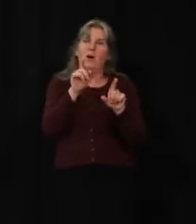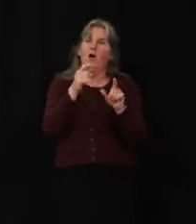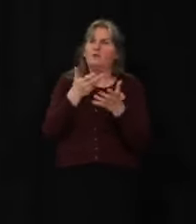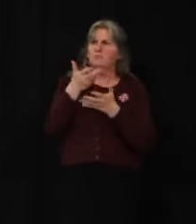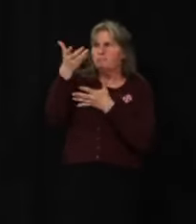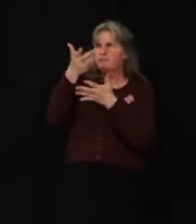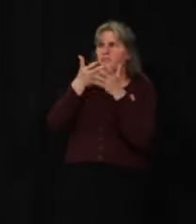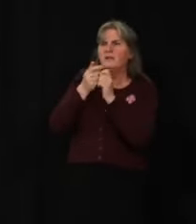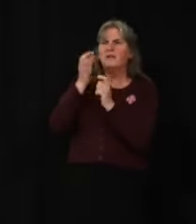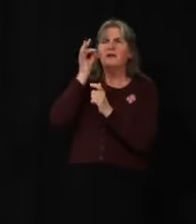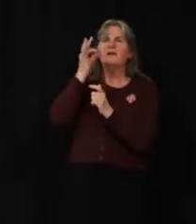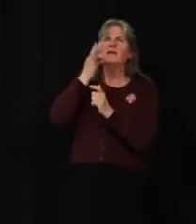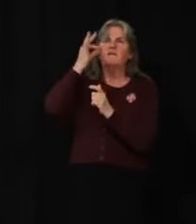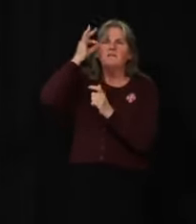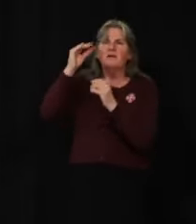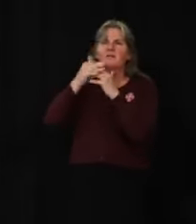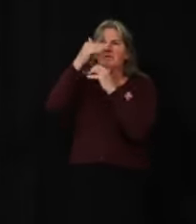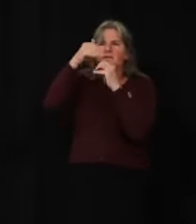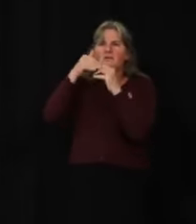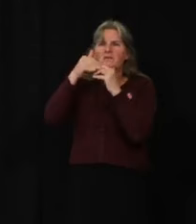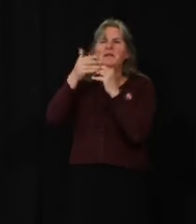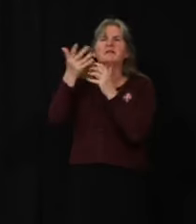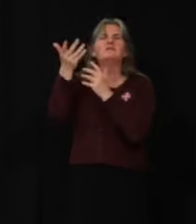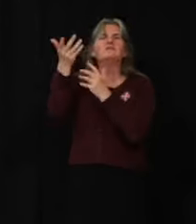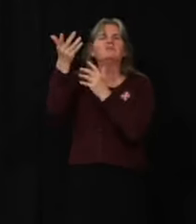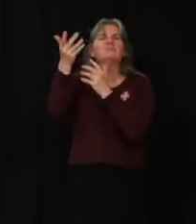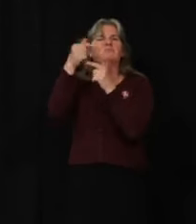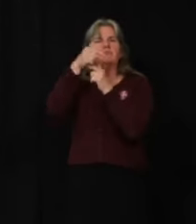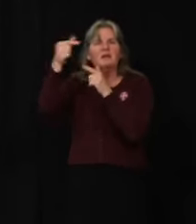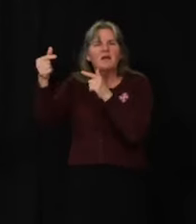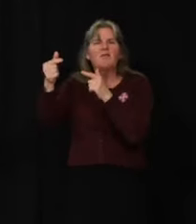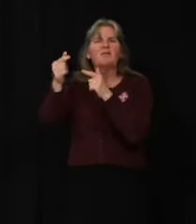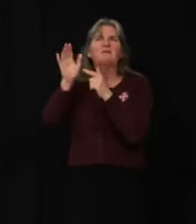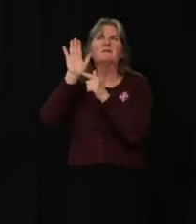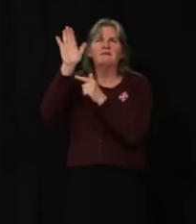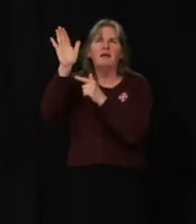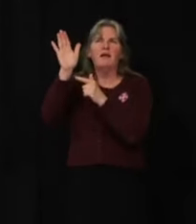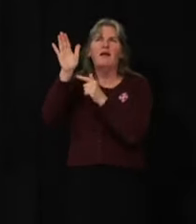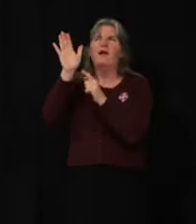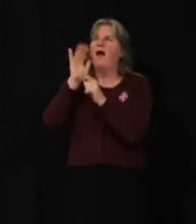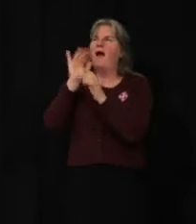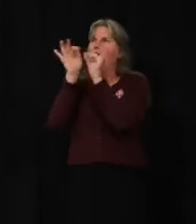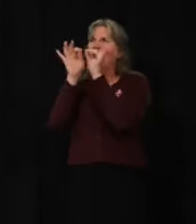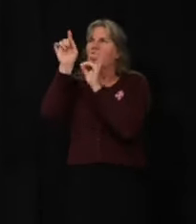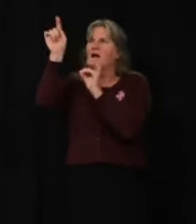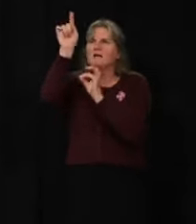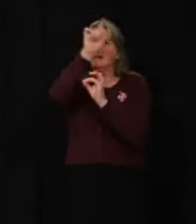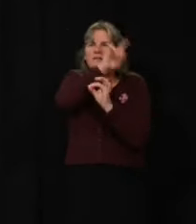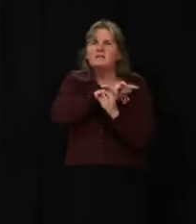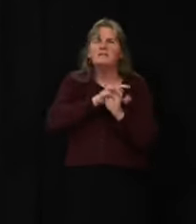fires burning late. It is a regular process to tell you all those emergency expenses